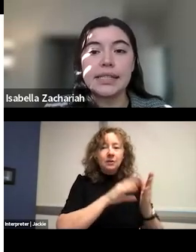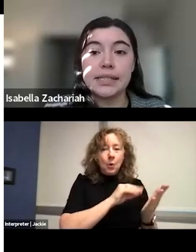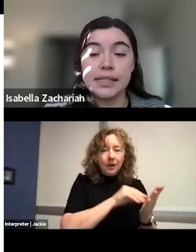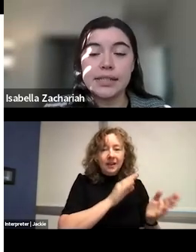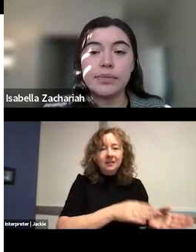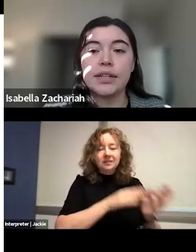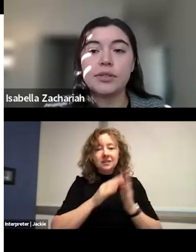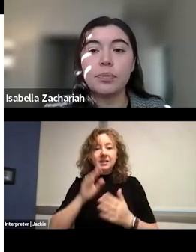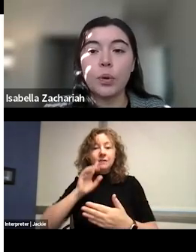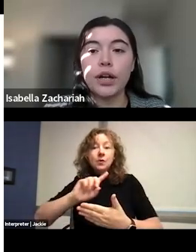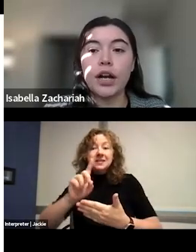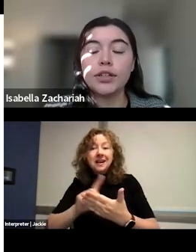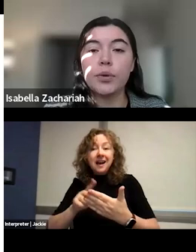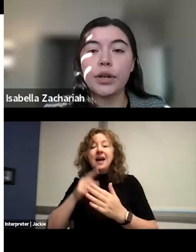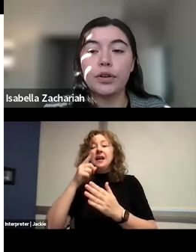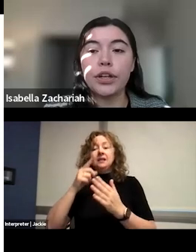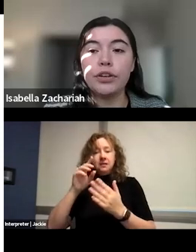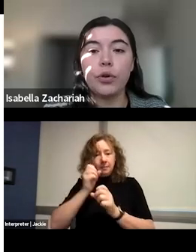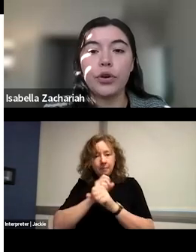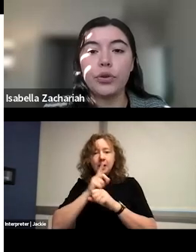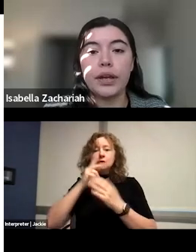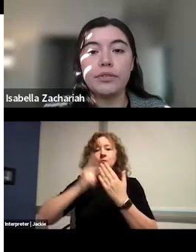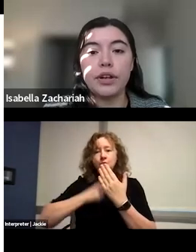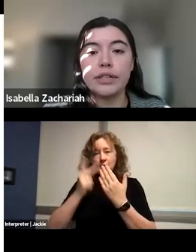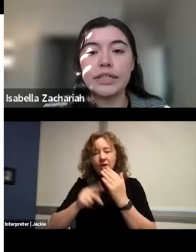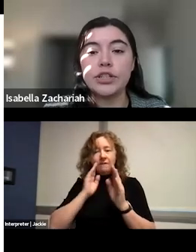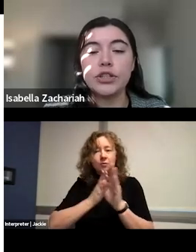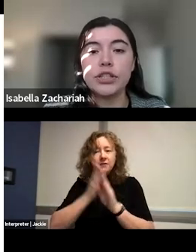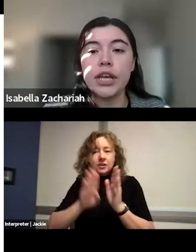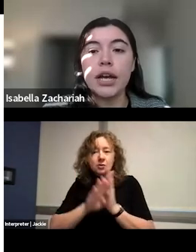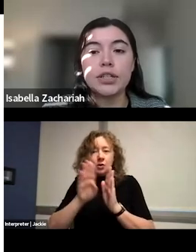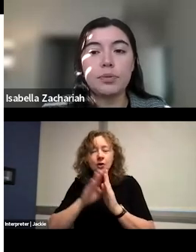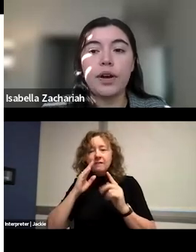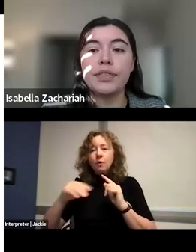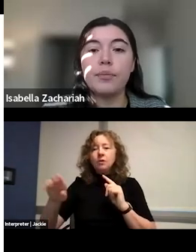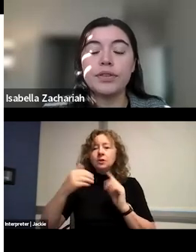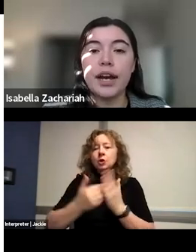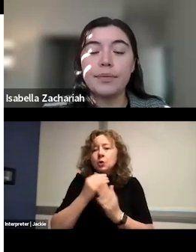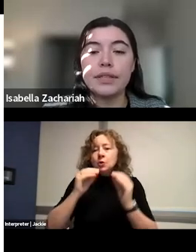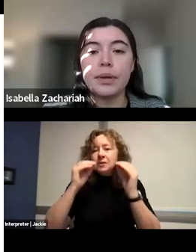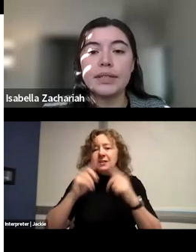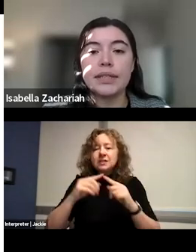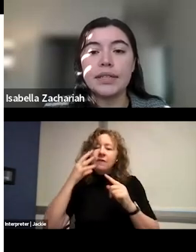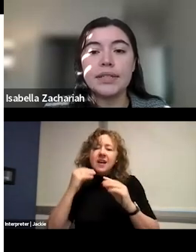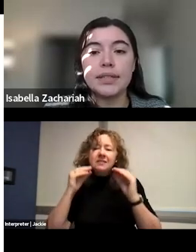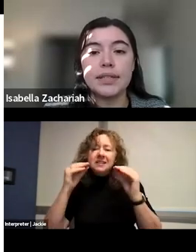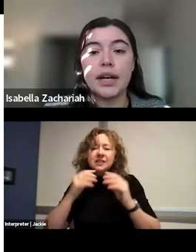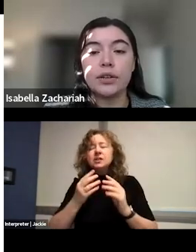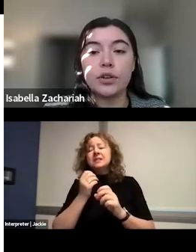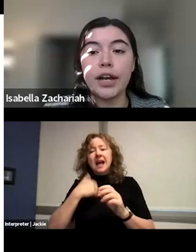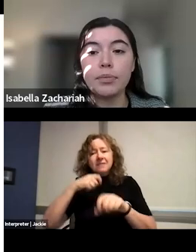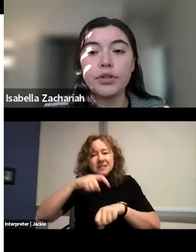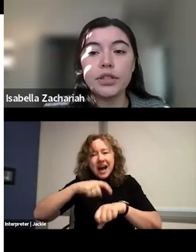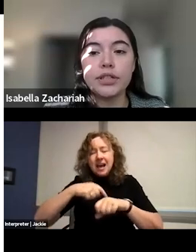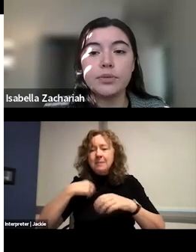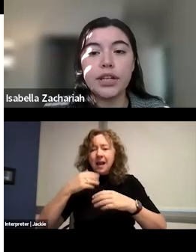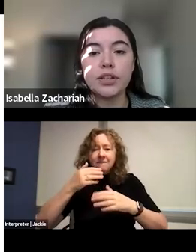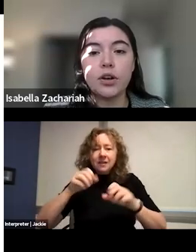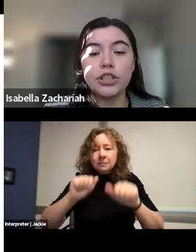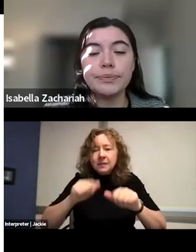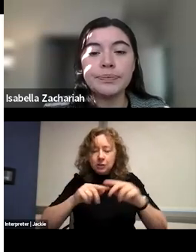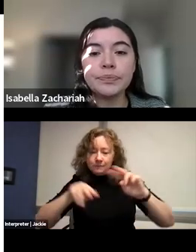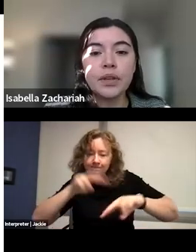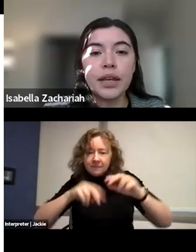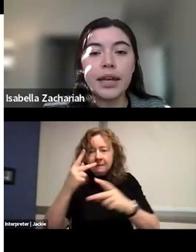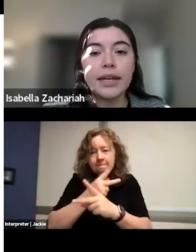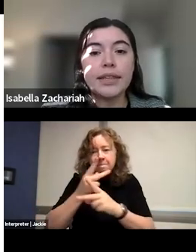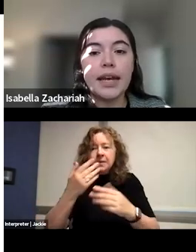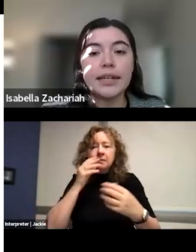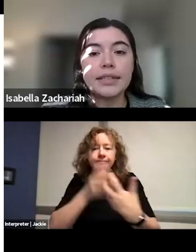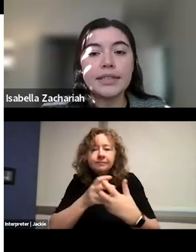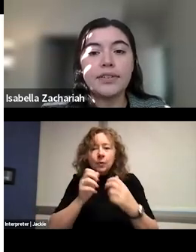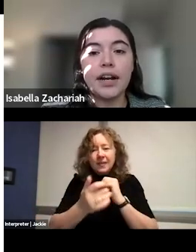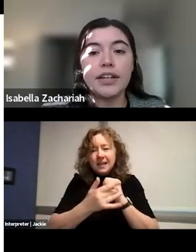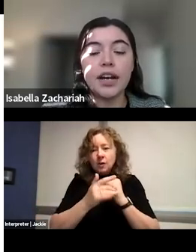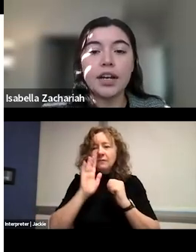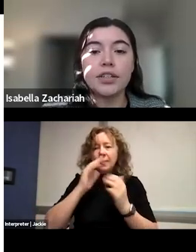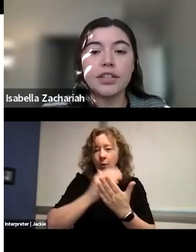Isabella Zachariah: for the design, divide designing and sustaining systems that support ongoing learning for new and veteran teachers to provide them with time and space needed to design learning opportunities with technology.